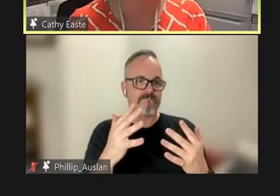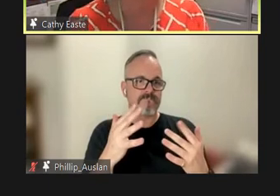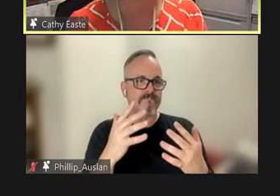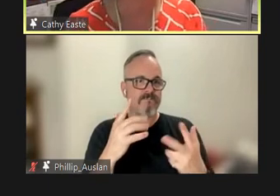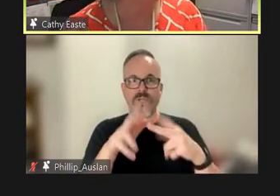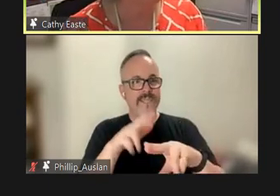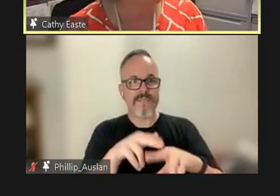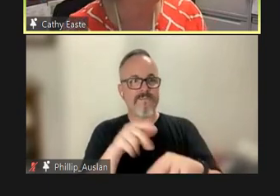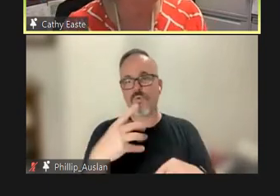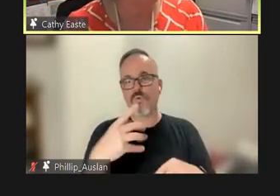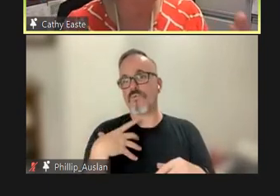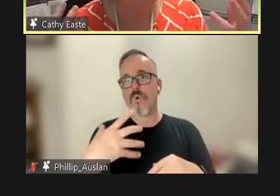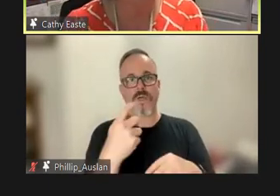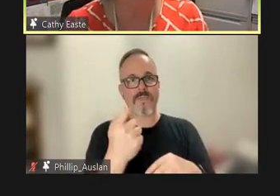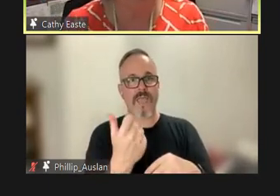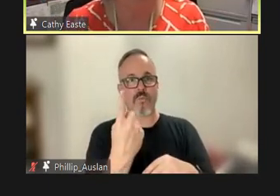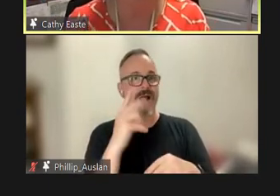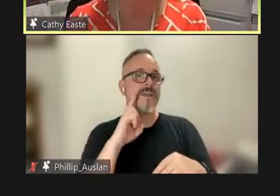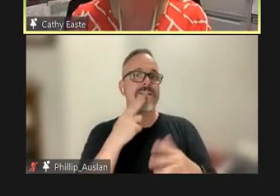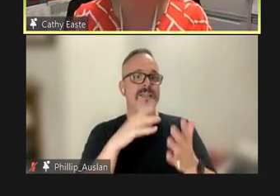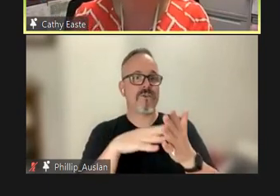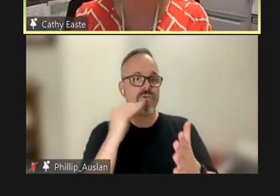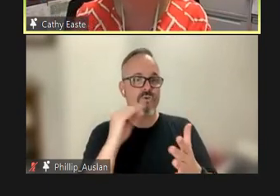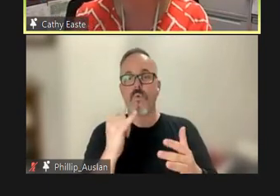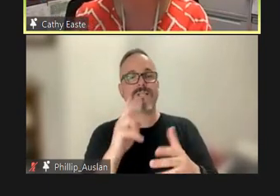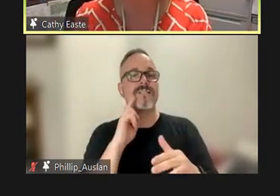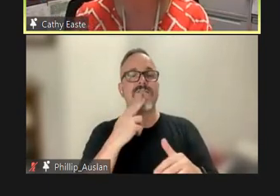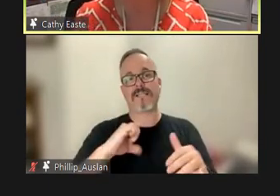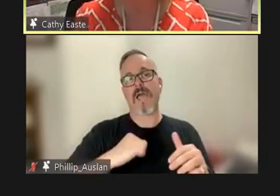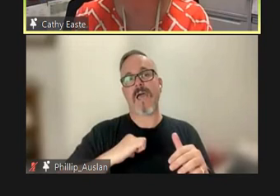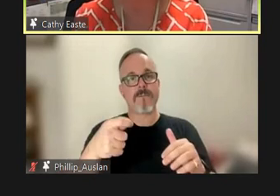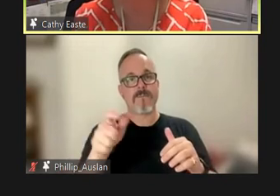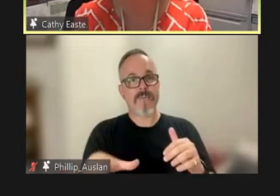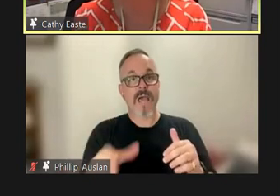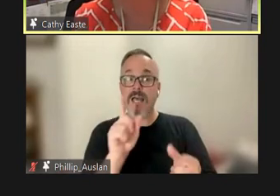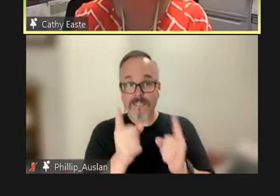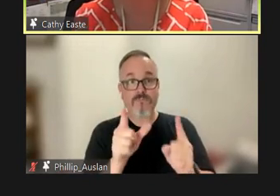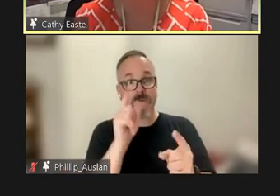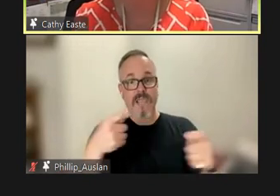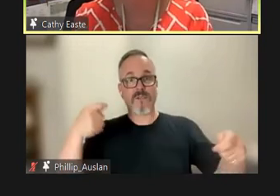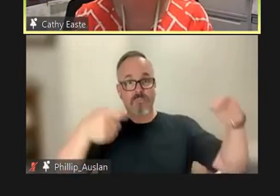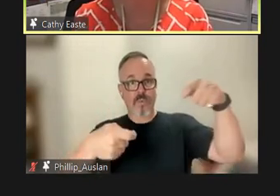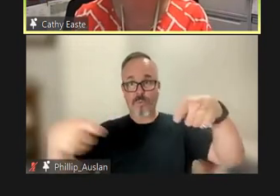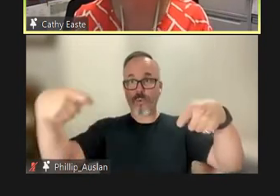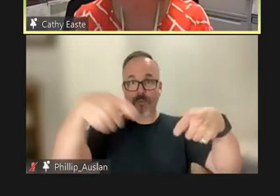If you have more than one deaf staff member, then you can sometimes pull for joint meeting. But